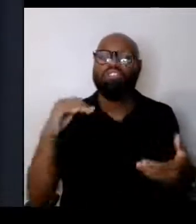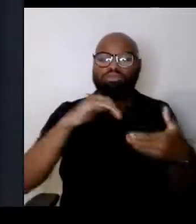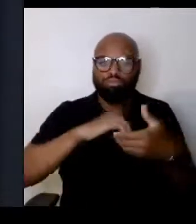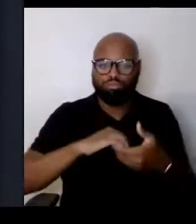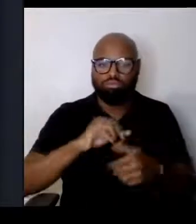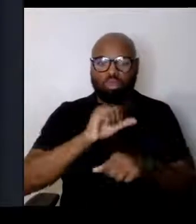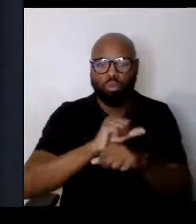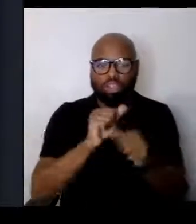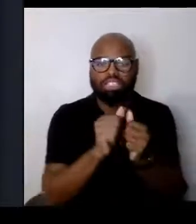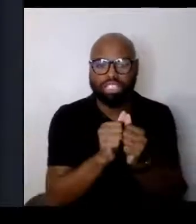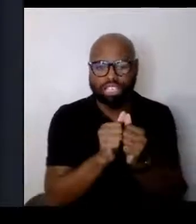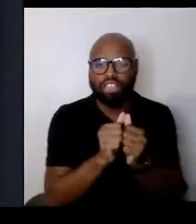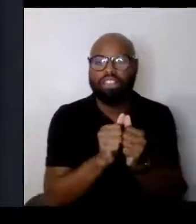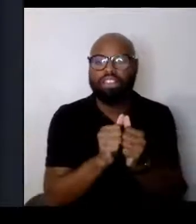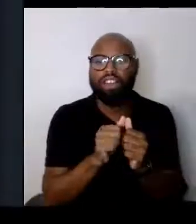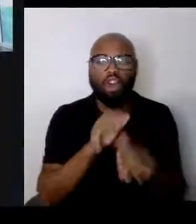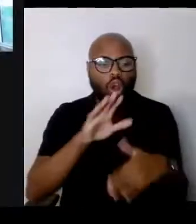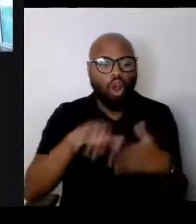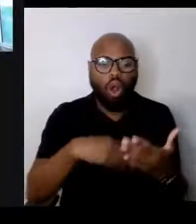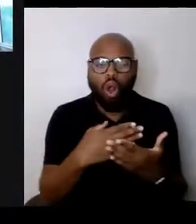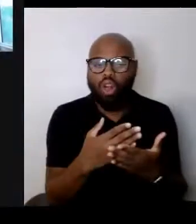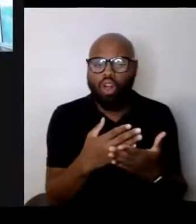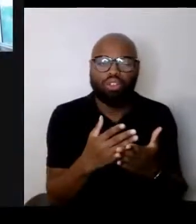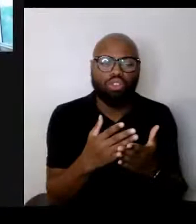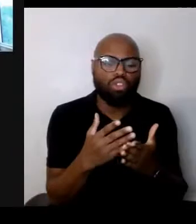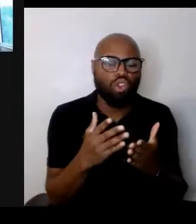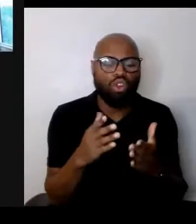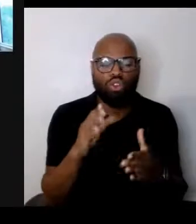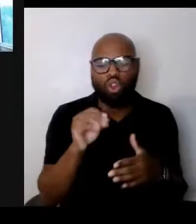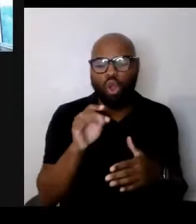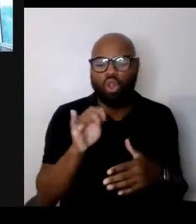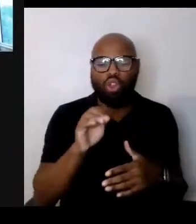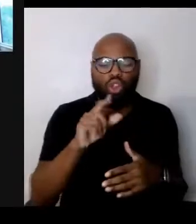of those crazy colonial thoughts about class.